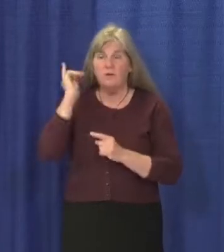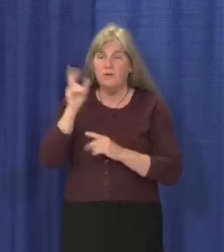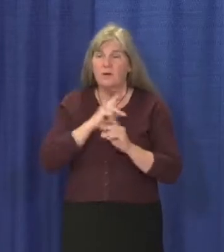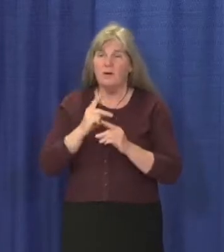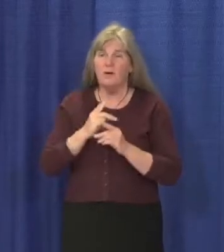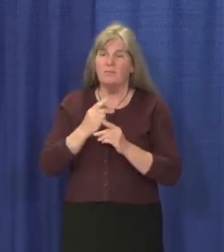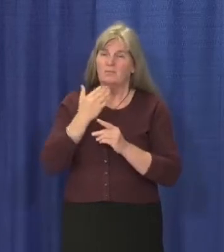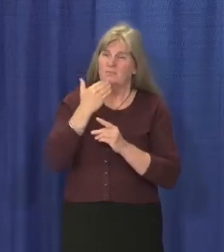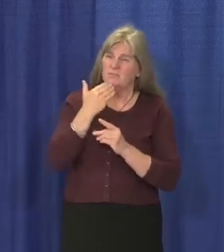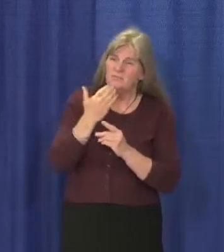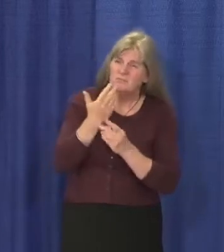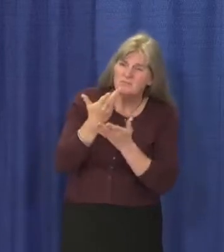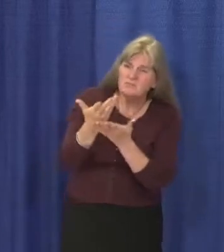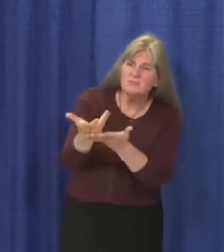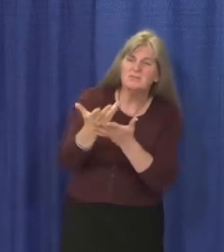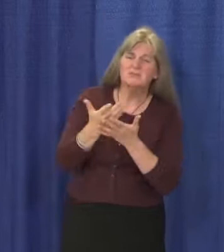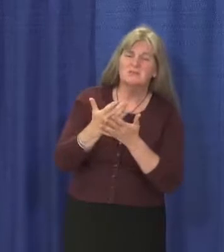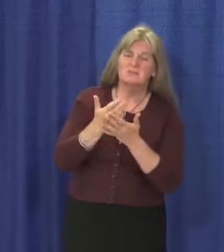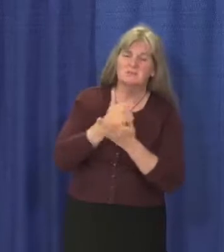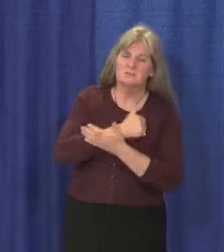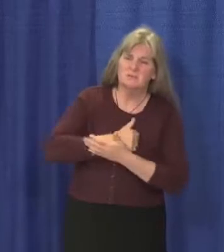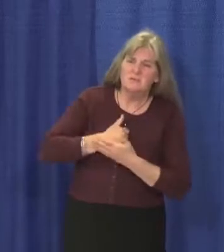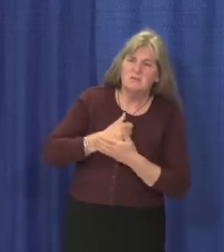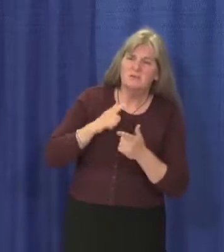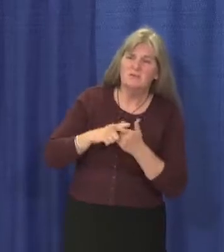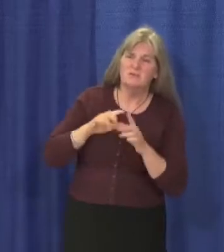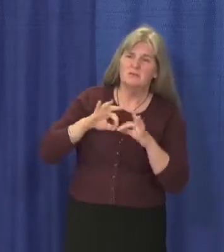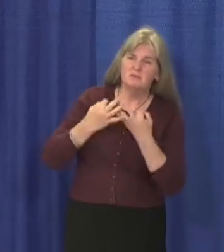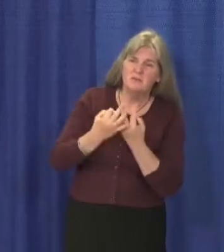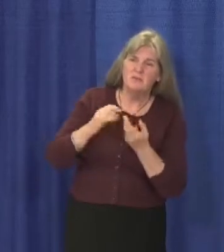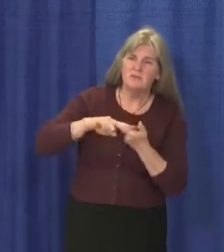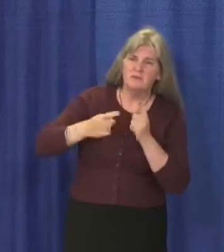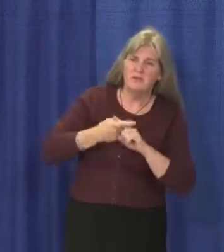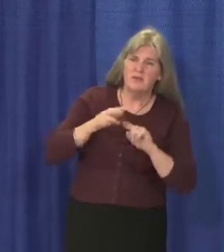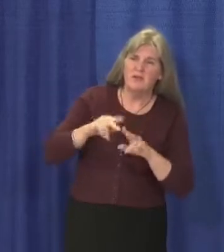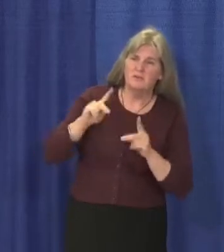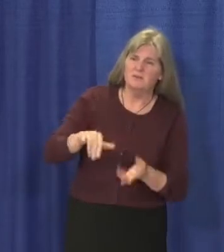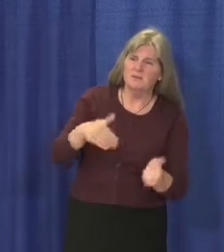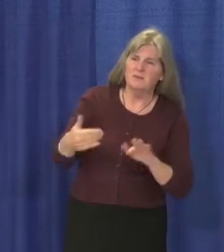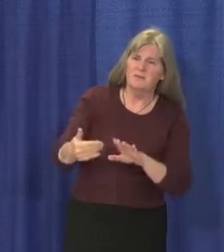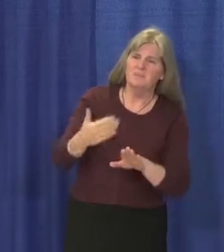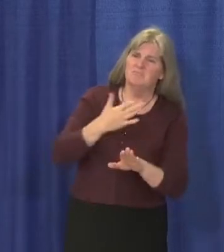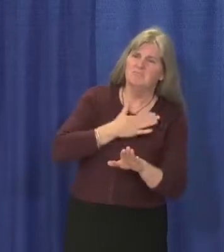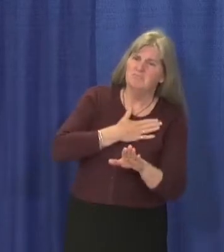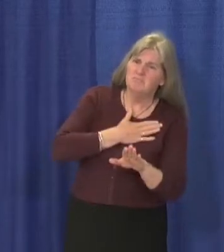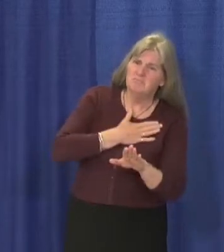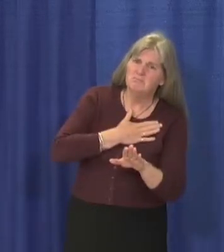want to send sincere condolences to the friends and families of this individual.